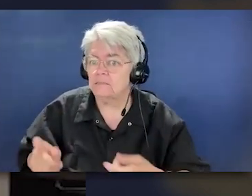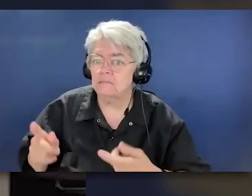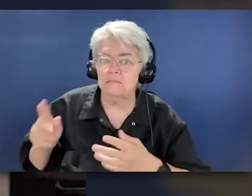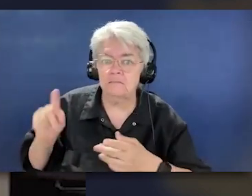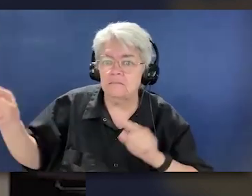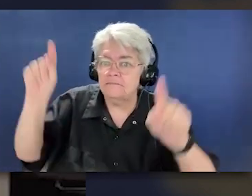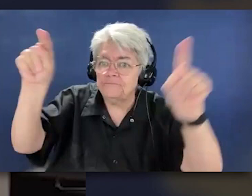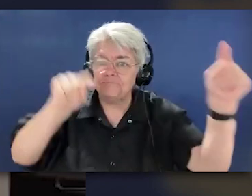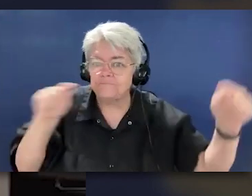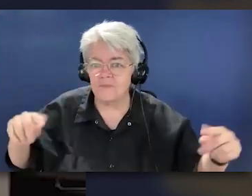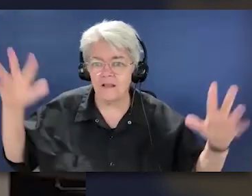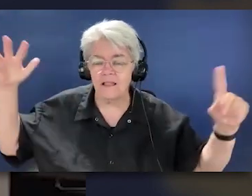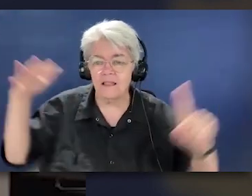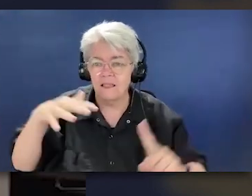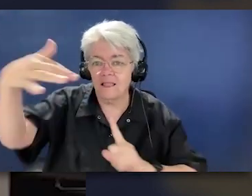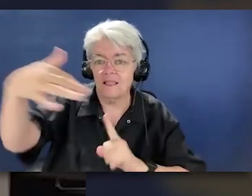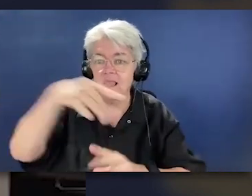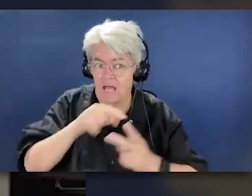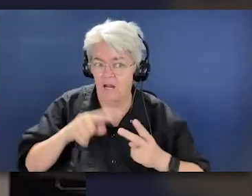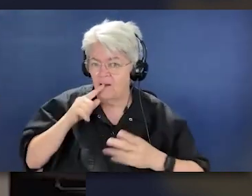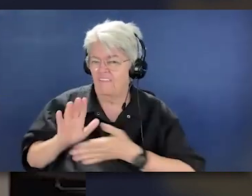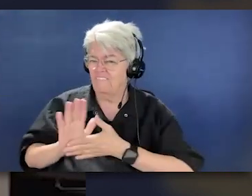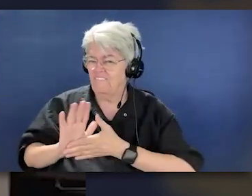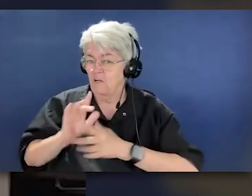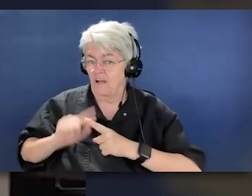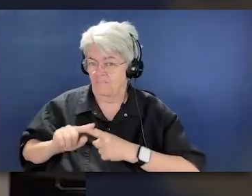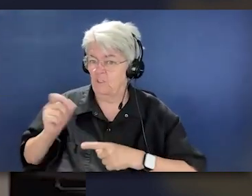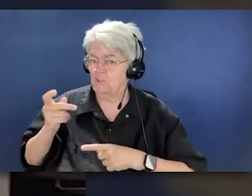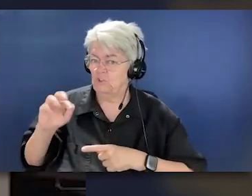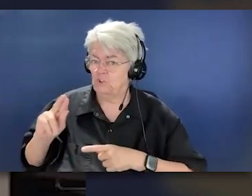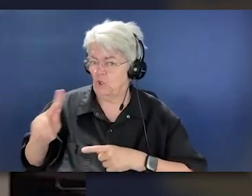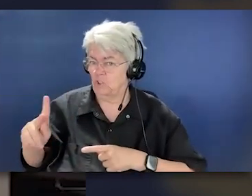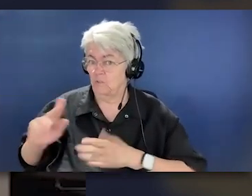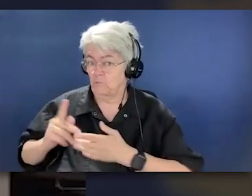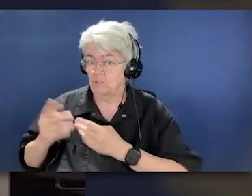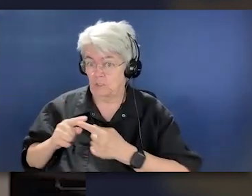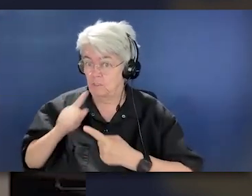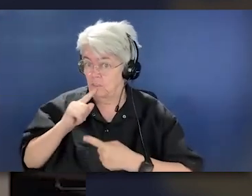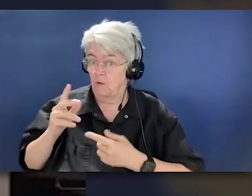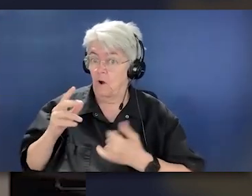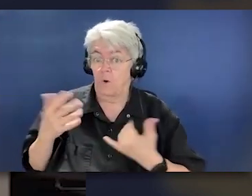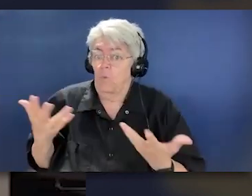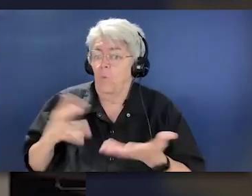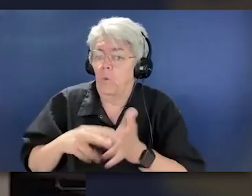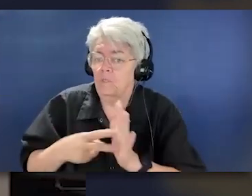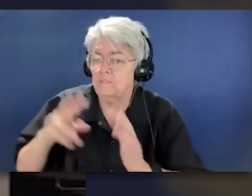video for our SSHRC project called "What is a MOOC?" It now has a million views on YouTube.